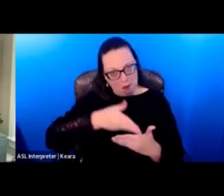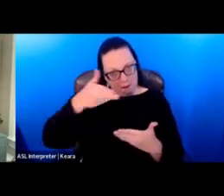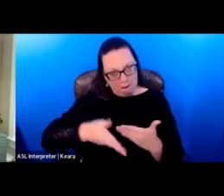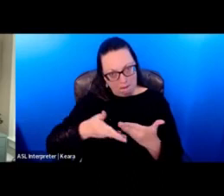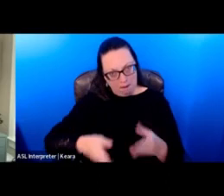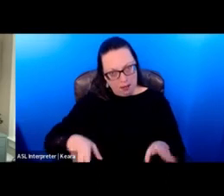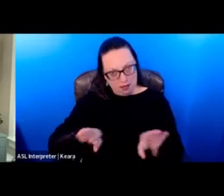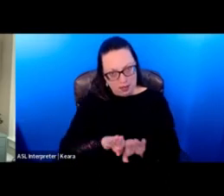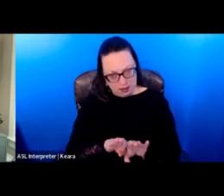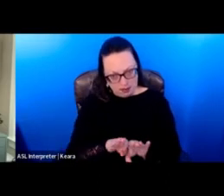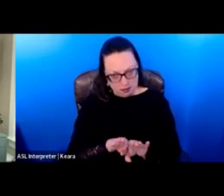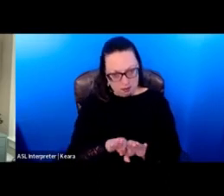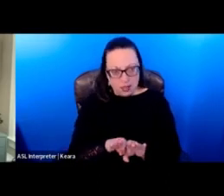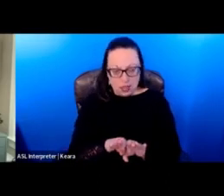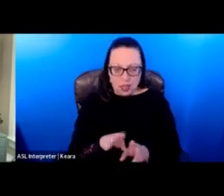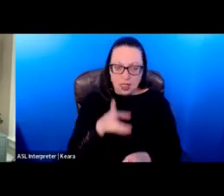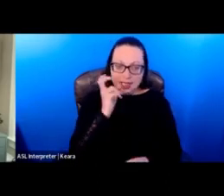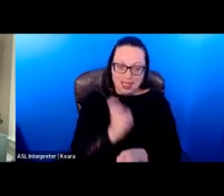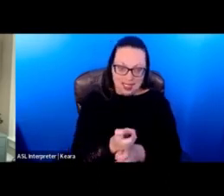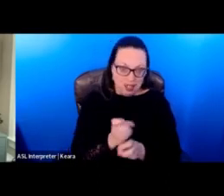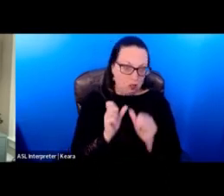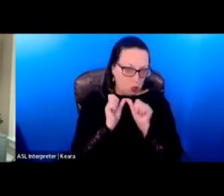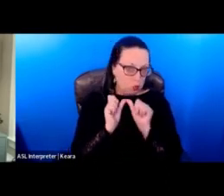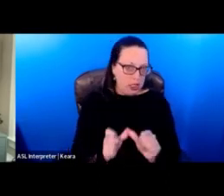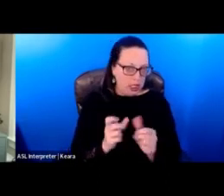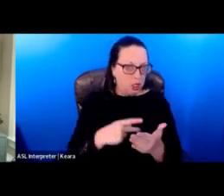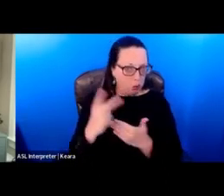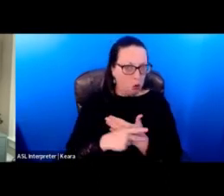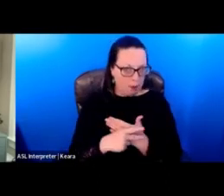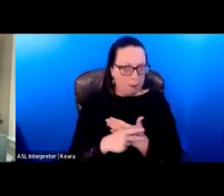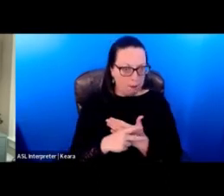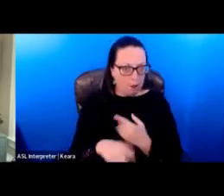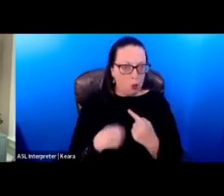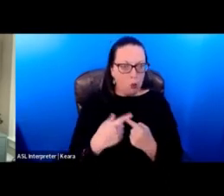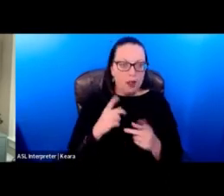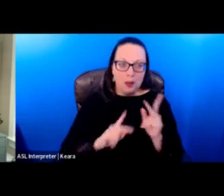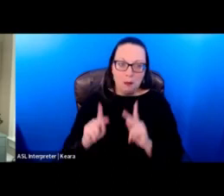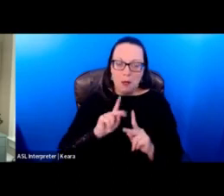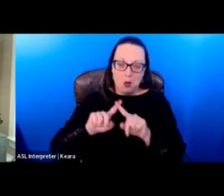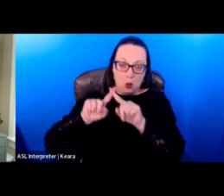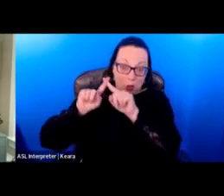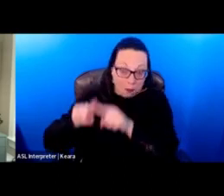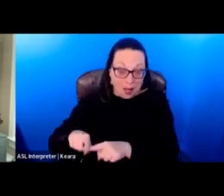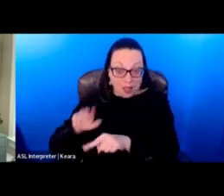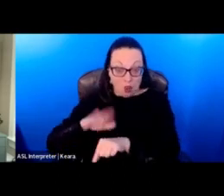That it is difficult to maintain a program when those people who we relied on as your as your champions when they leave when